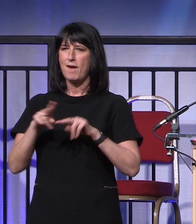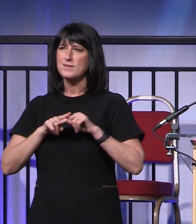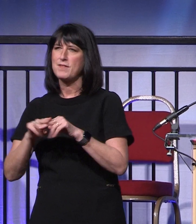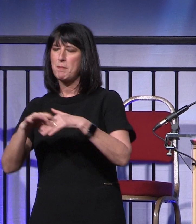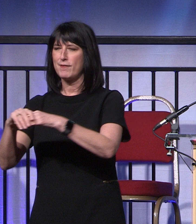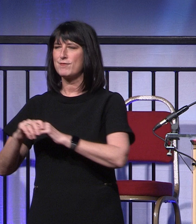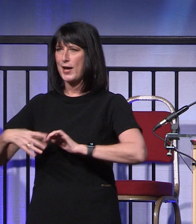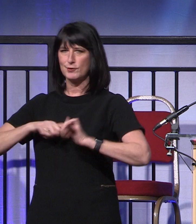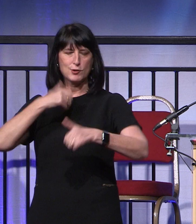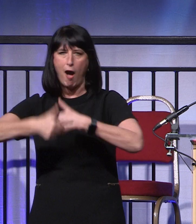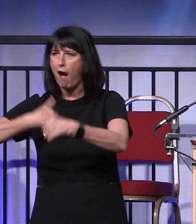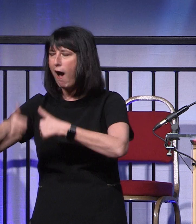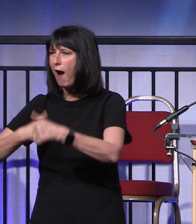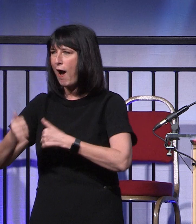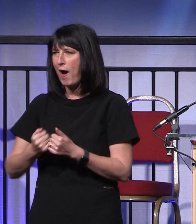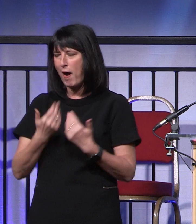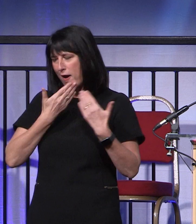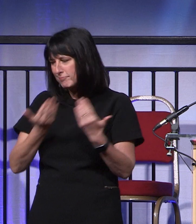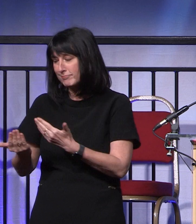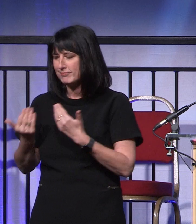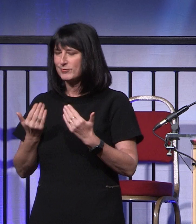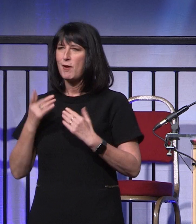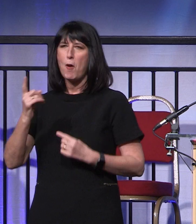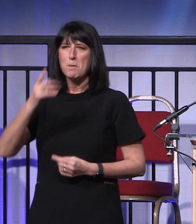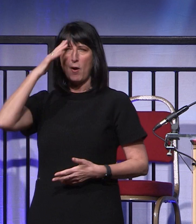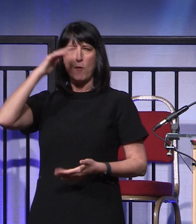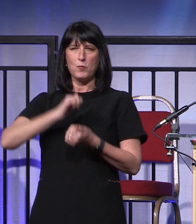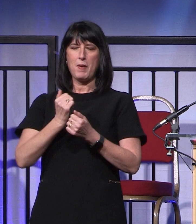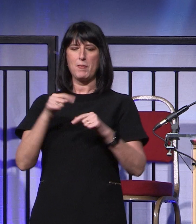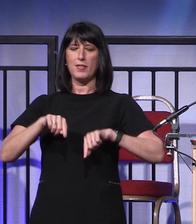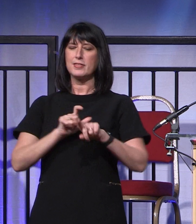important to remember that your course is only one part of this unforgettable